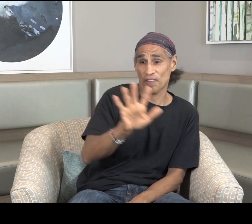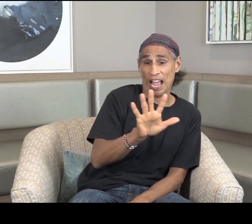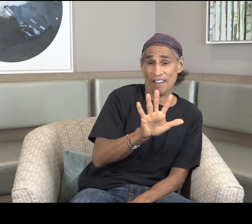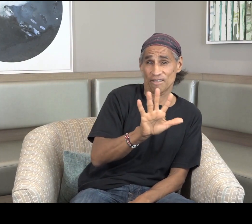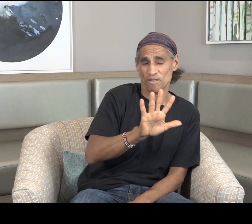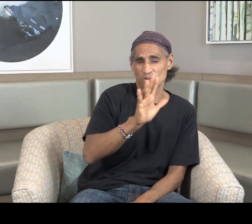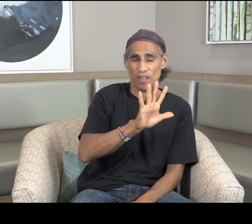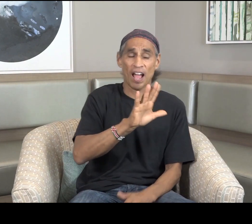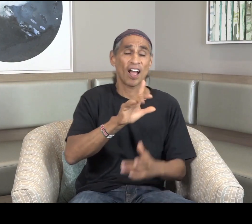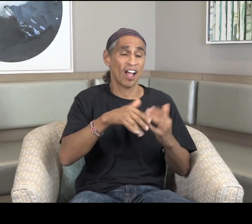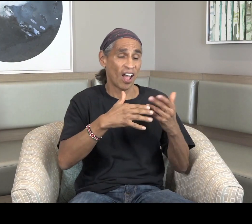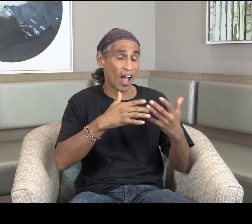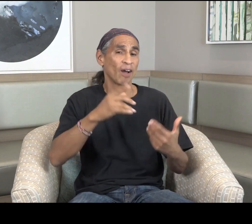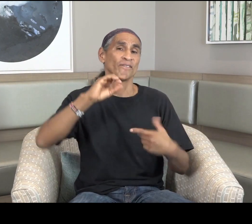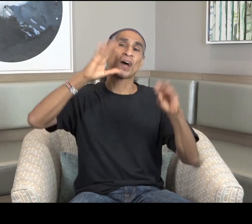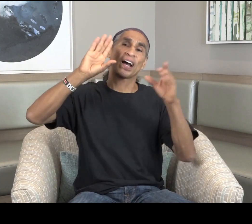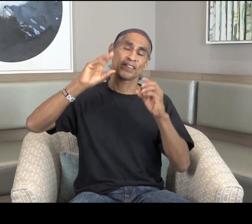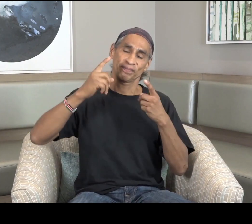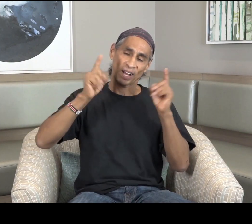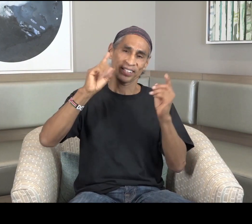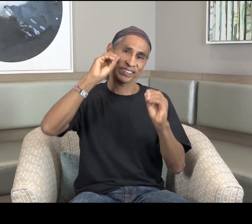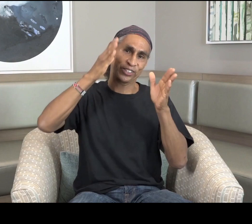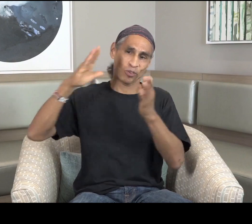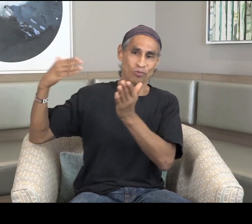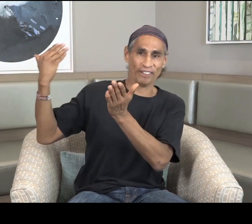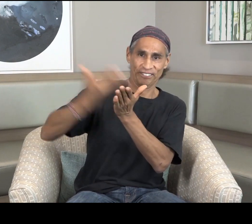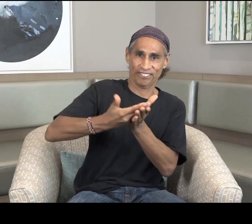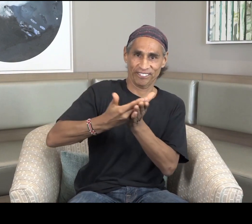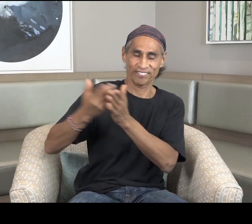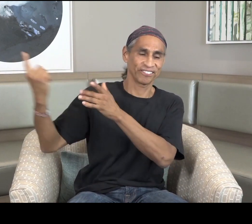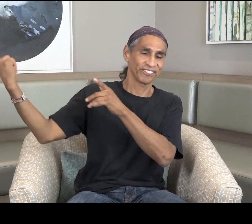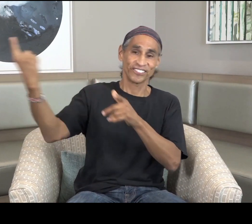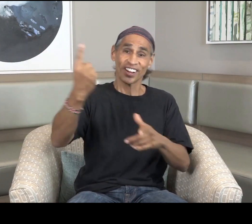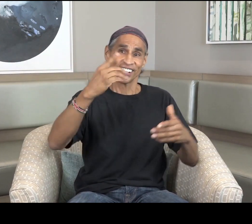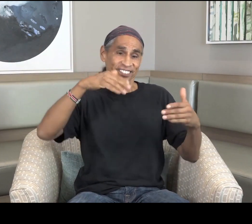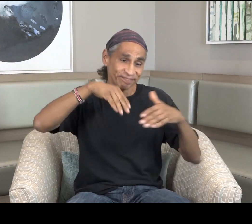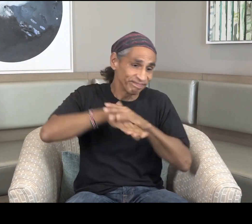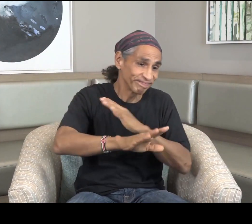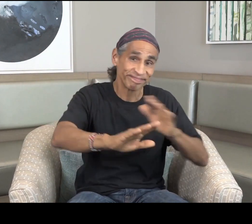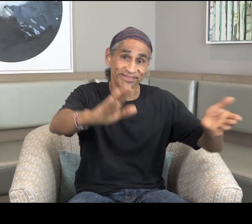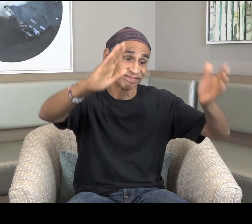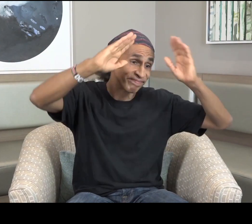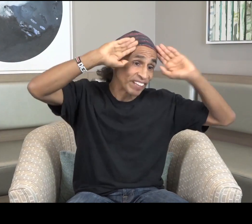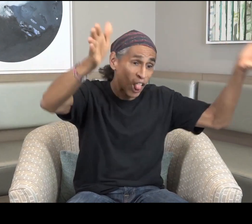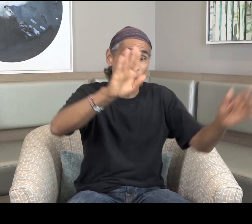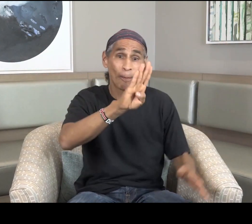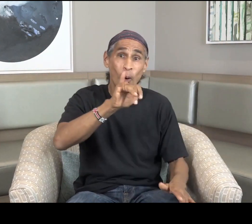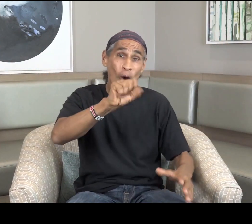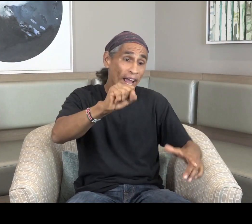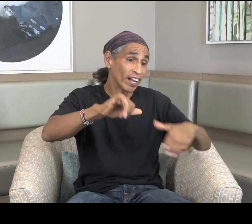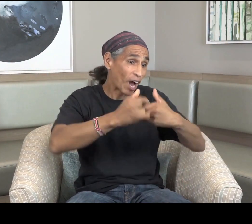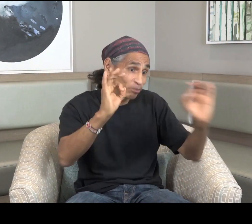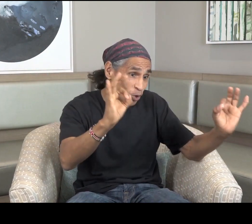Excuse me interpreter error. We got back to work and you know, the teacher came home later